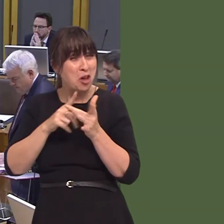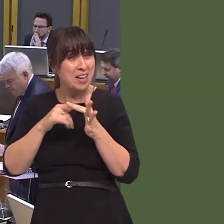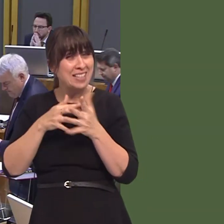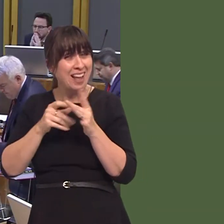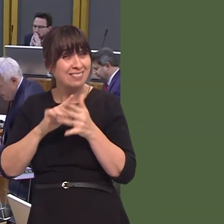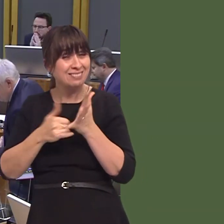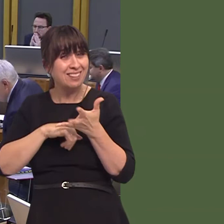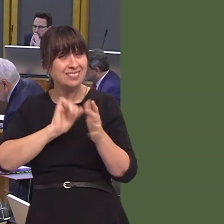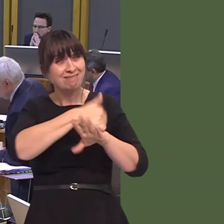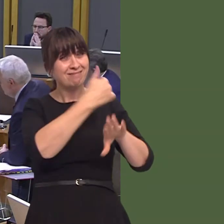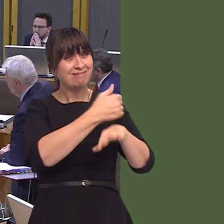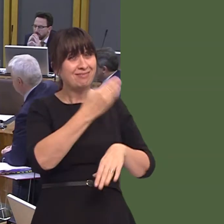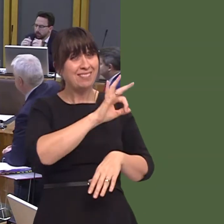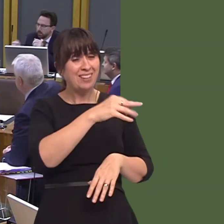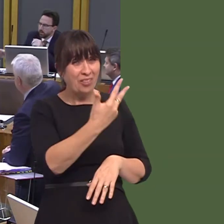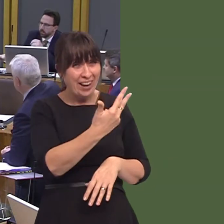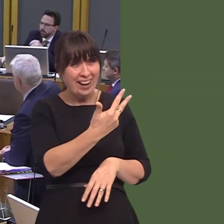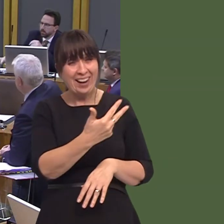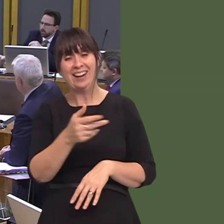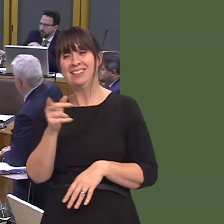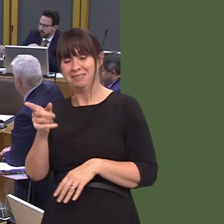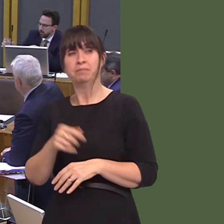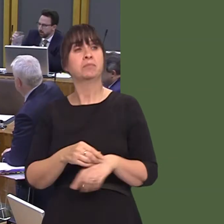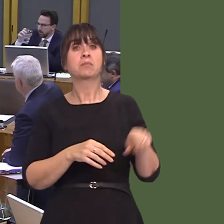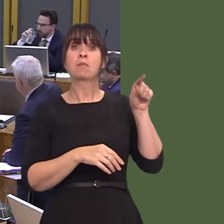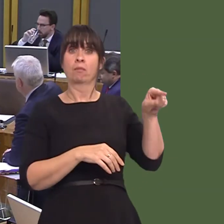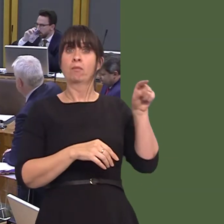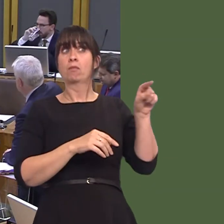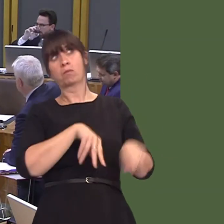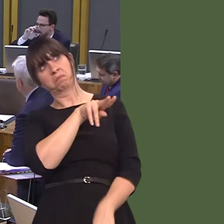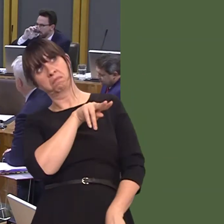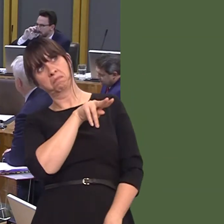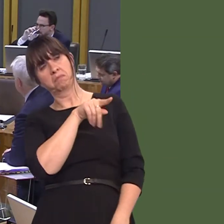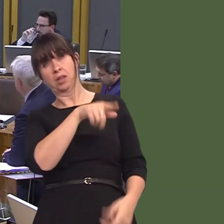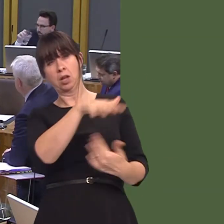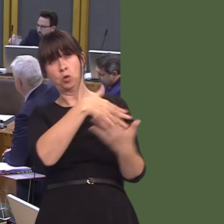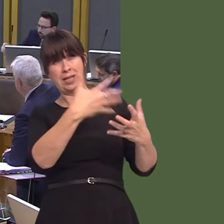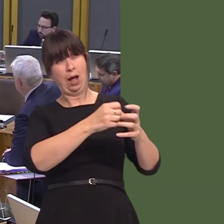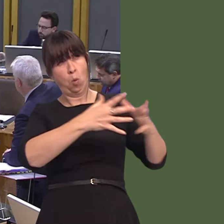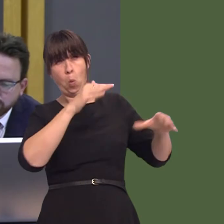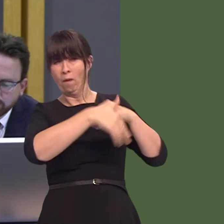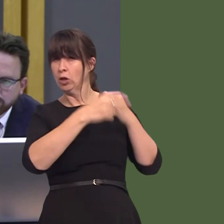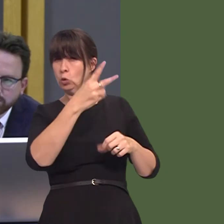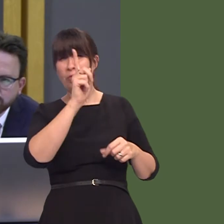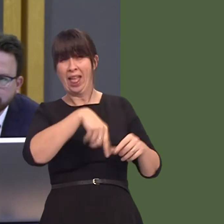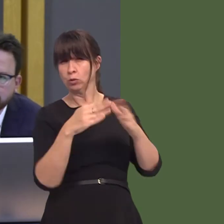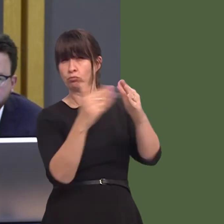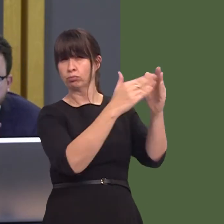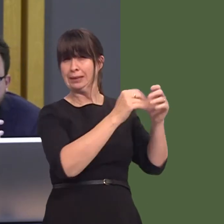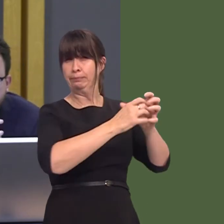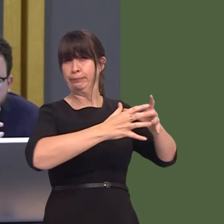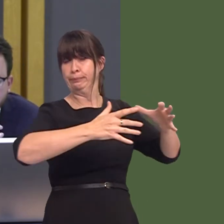of it in 1983óit now has within that community land trust over 2,000 properties and protection